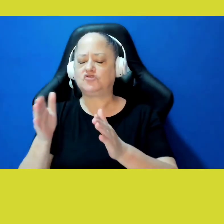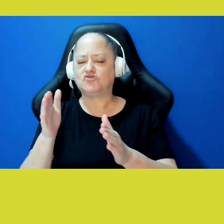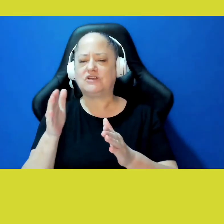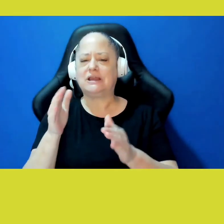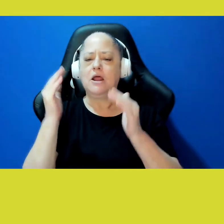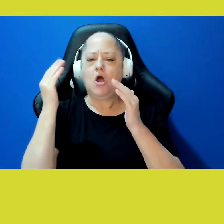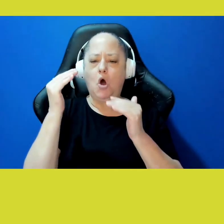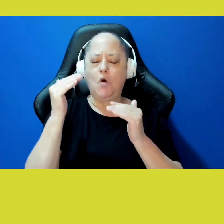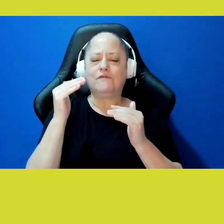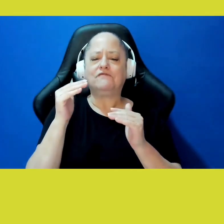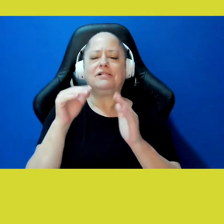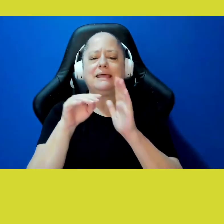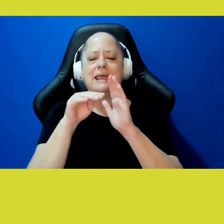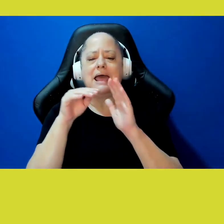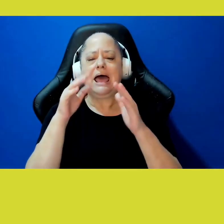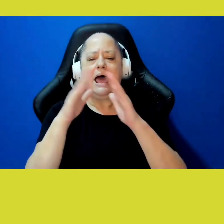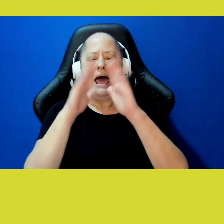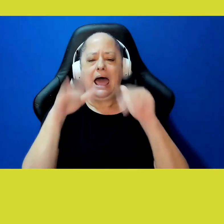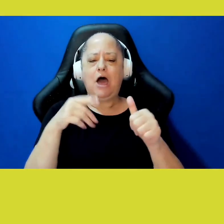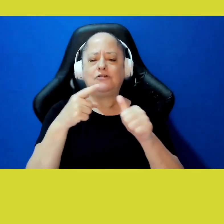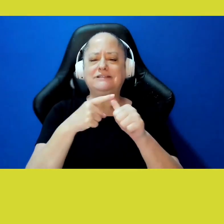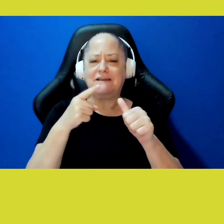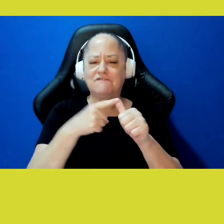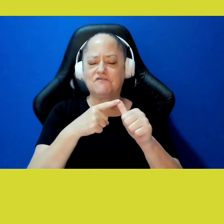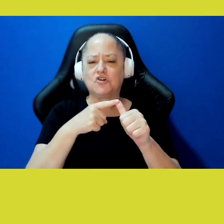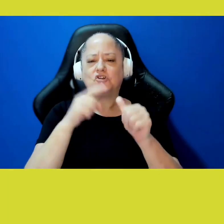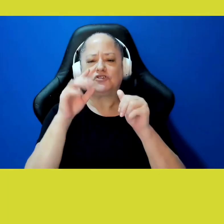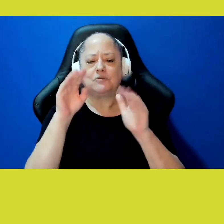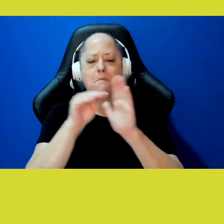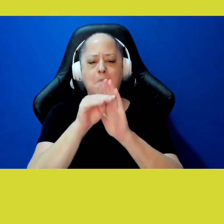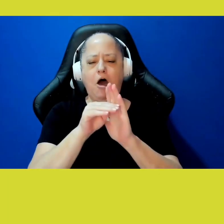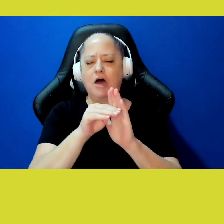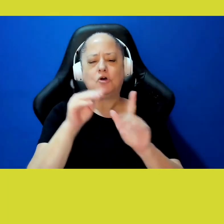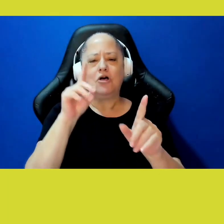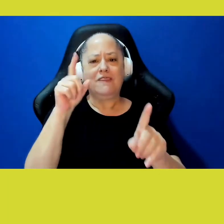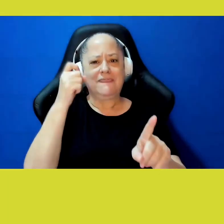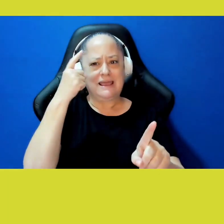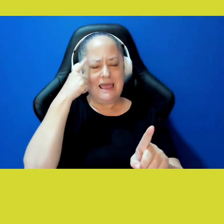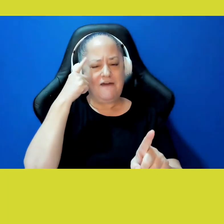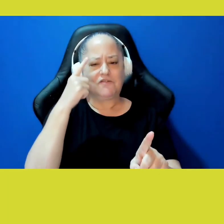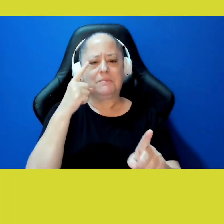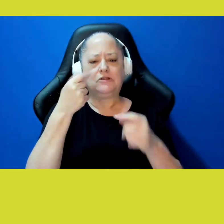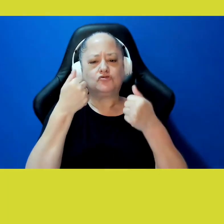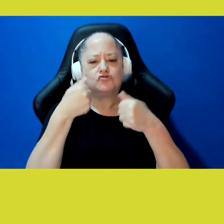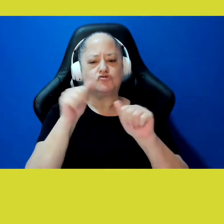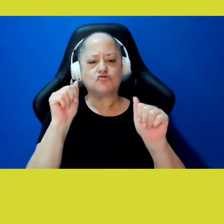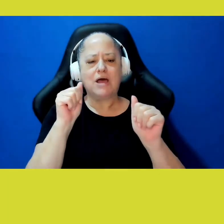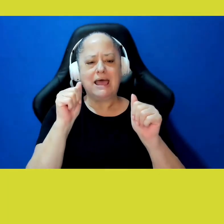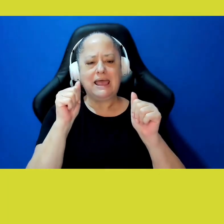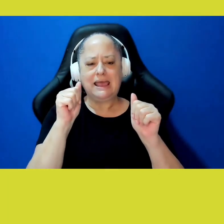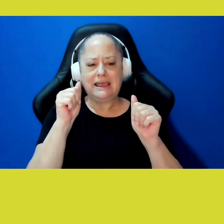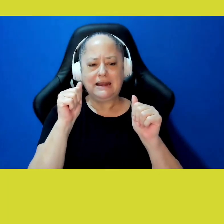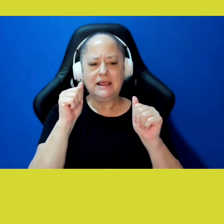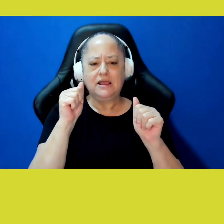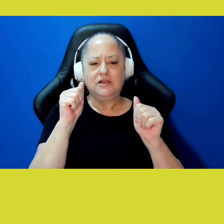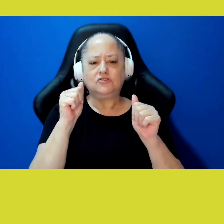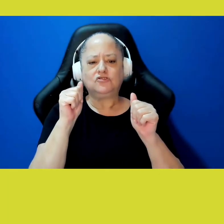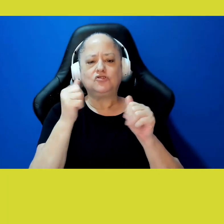our voice away we're not going to let that happen thank you very much thank you so much to all of you um i'm